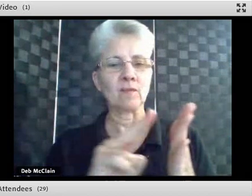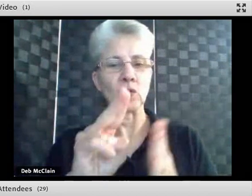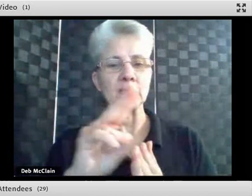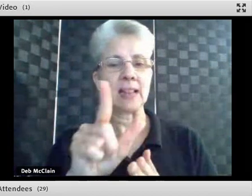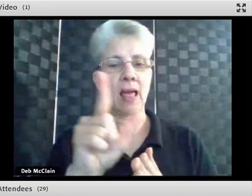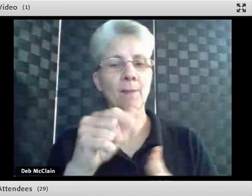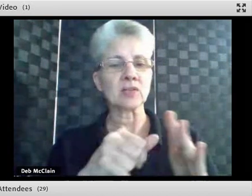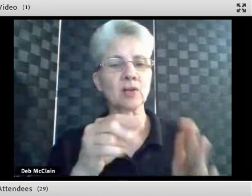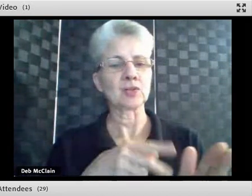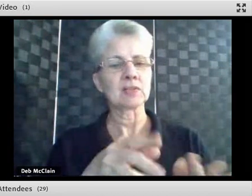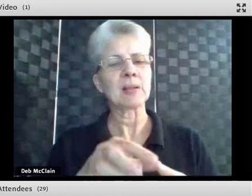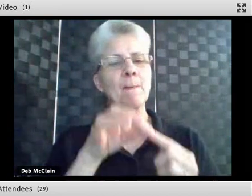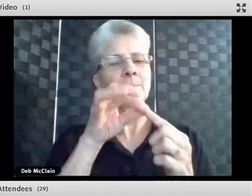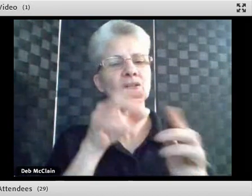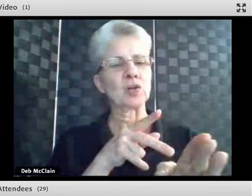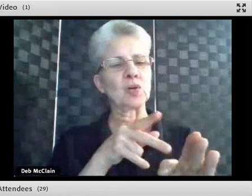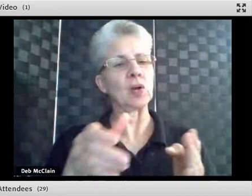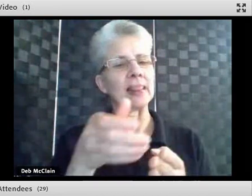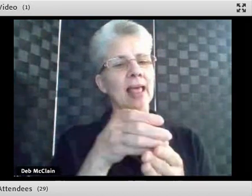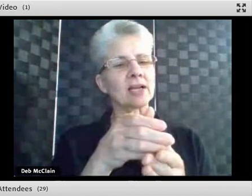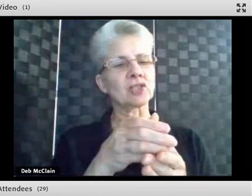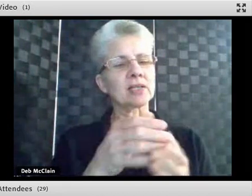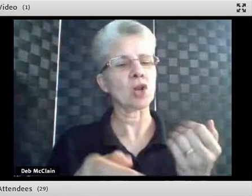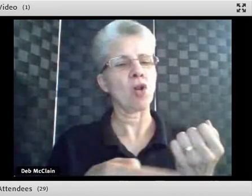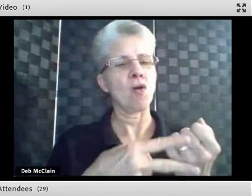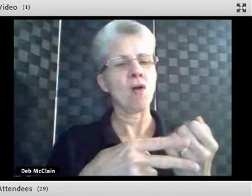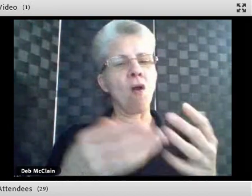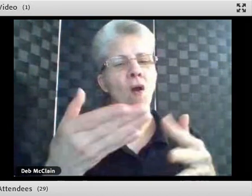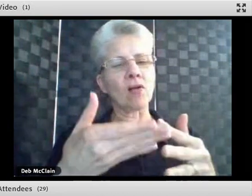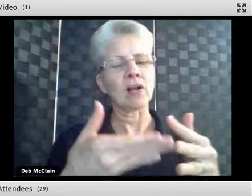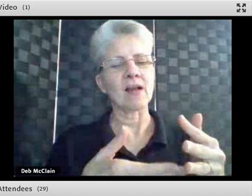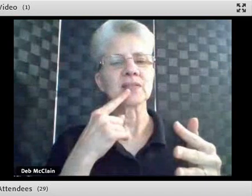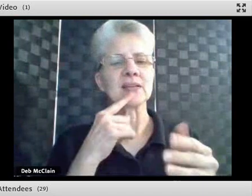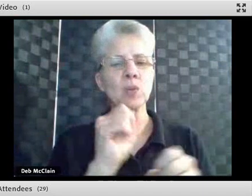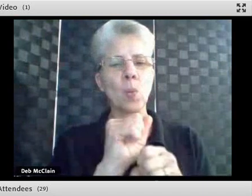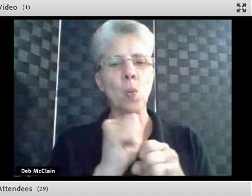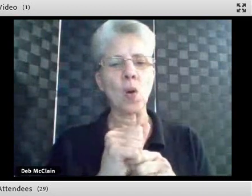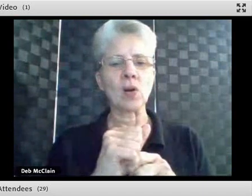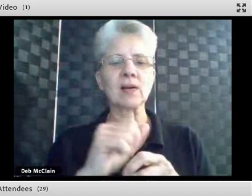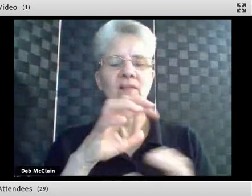under special collections and archives. Her work is a mix of digital project creation